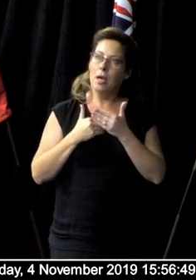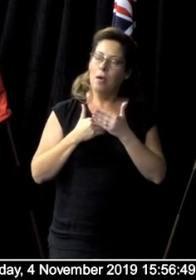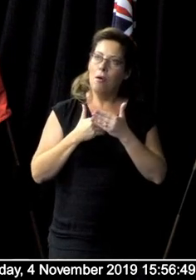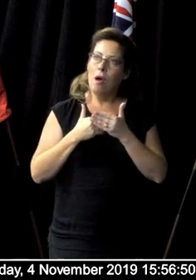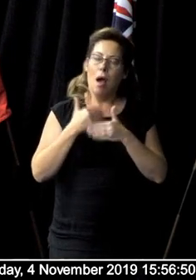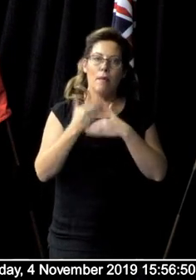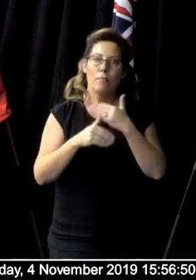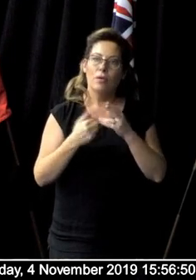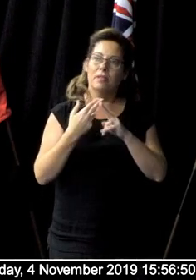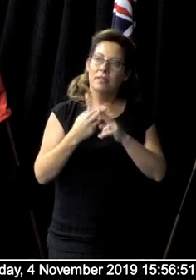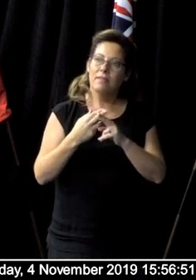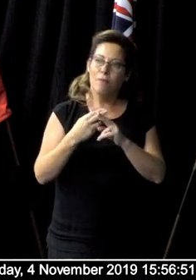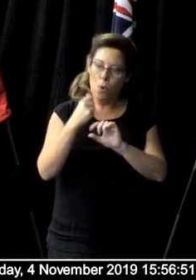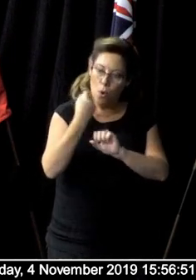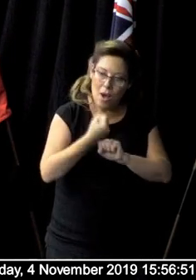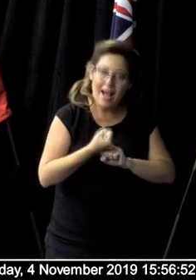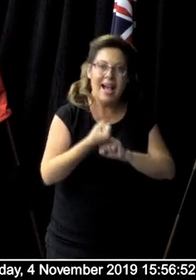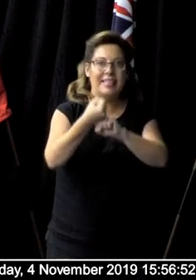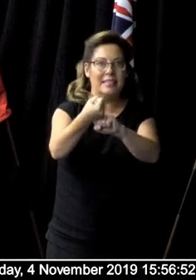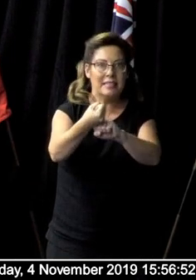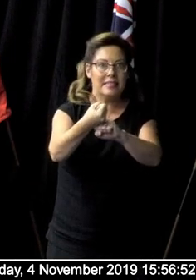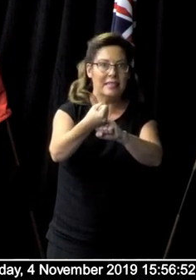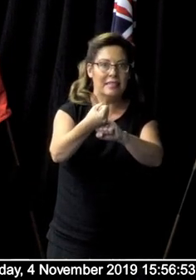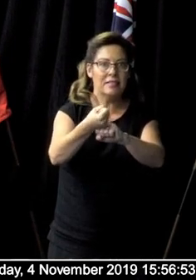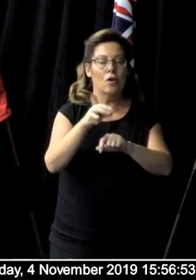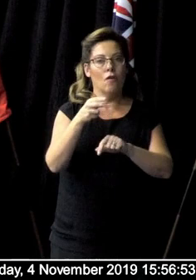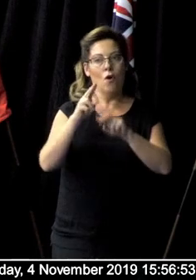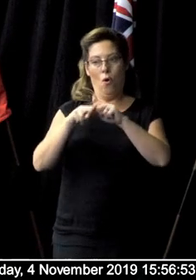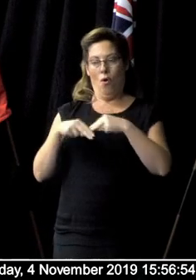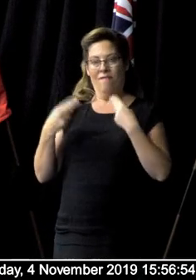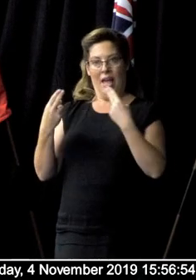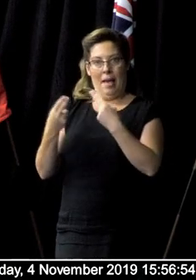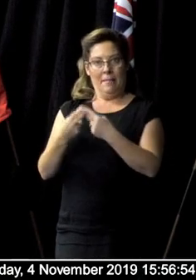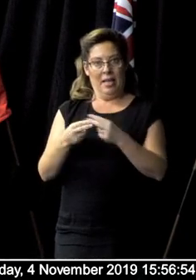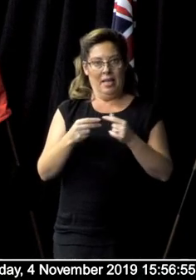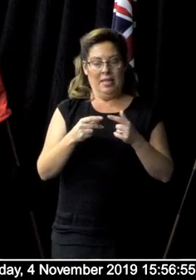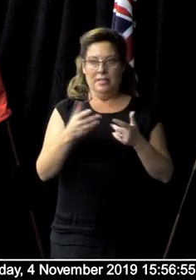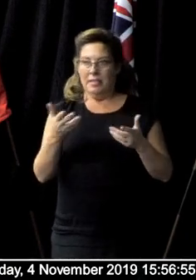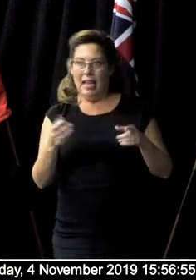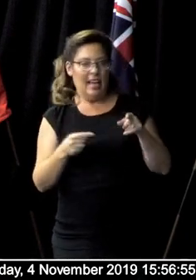transfer or feel that they are being coerced out of the regular system.